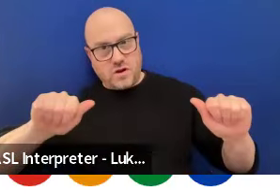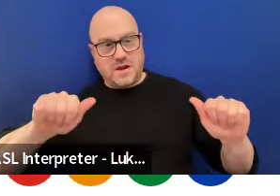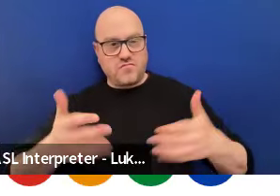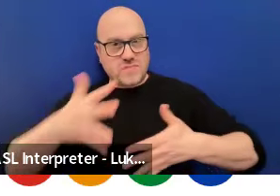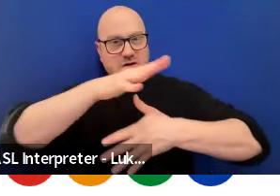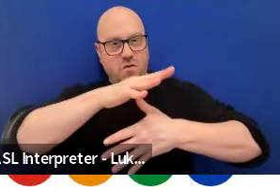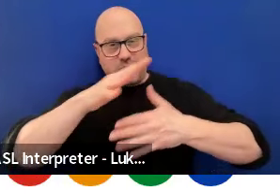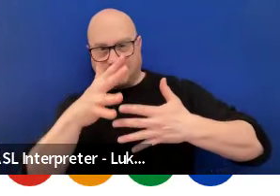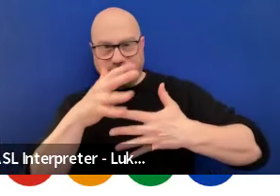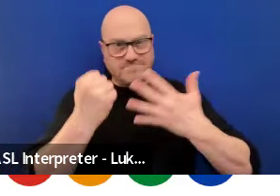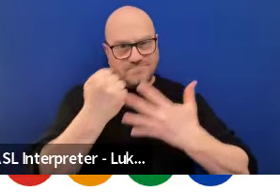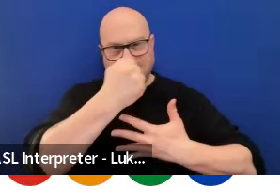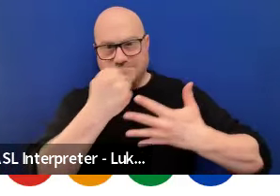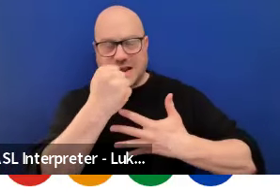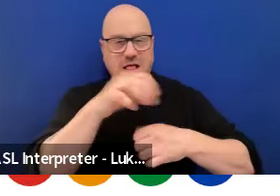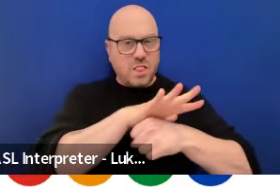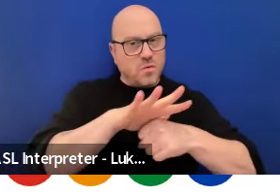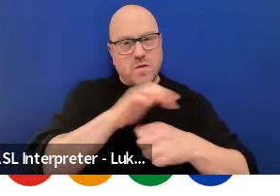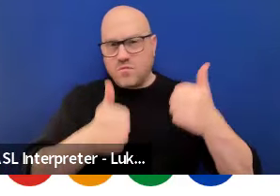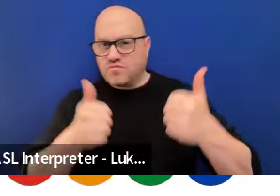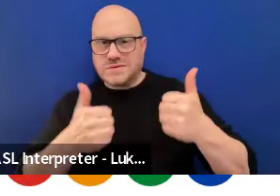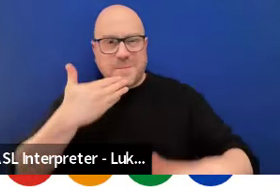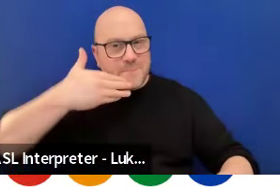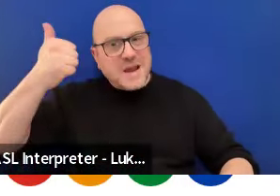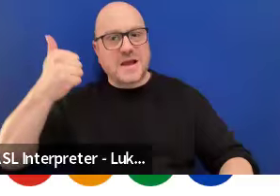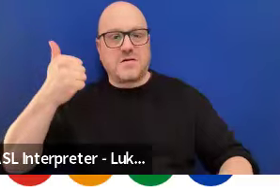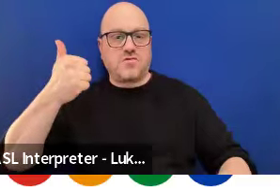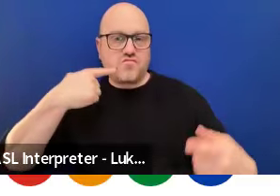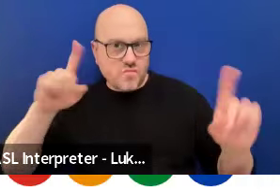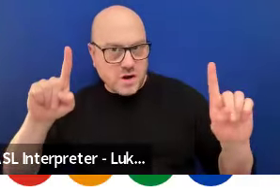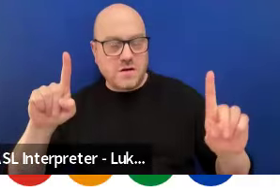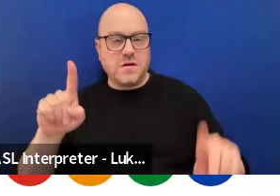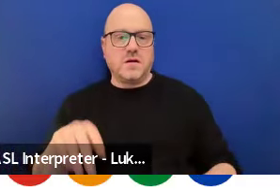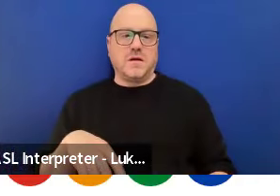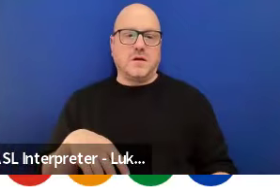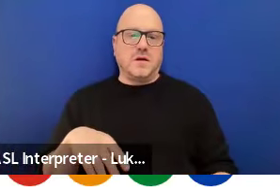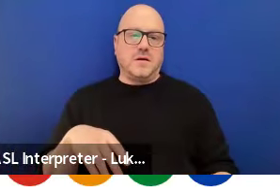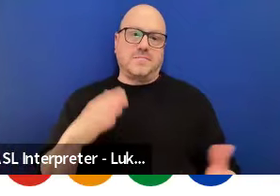FIGURE OUT WAYS TO ADVANCE THE IN STALLATION OF NEW WARNING LABELS,